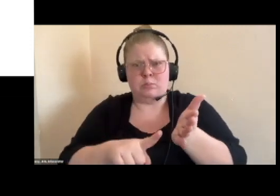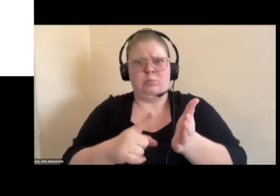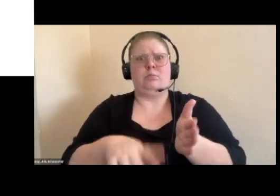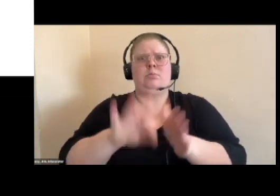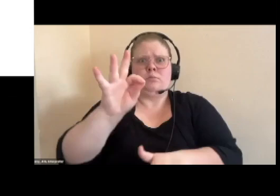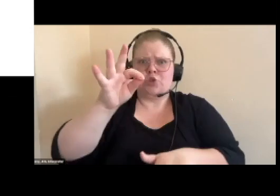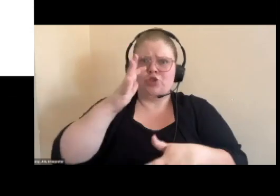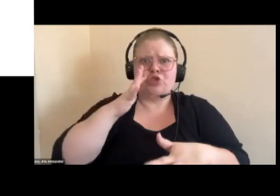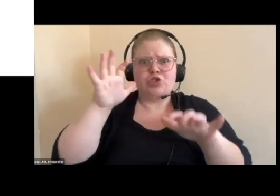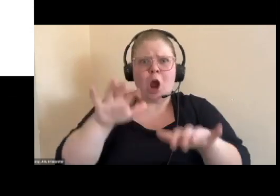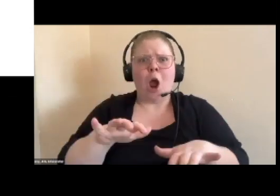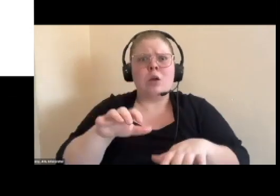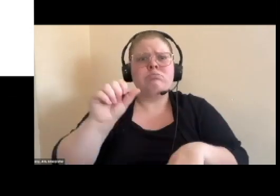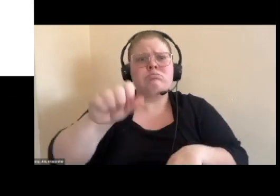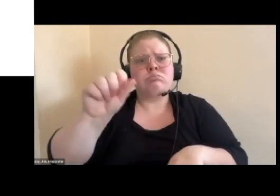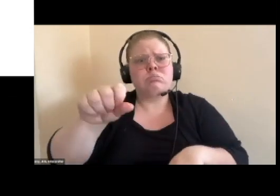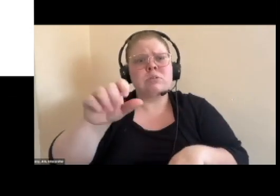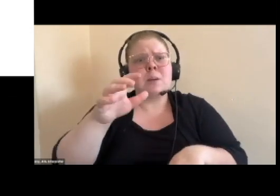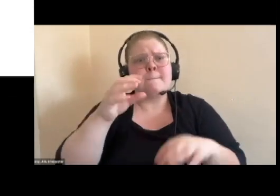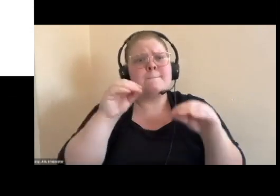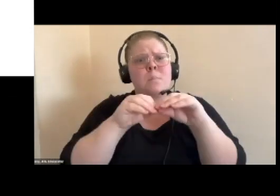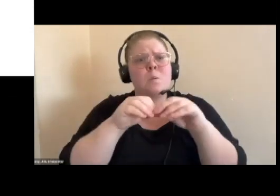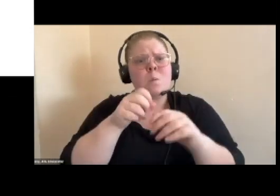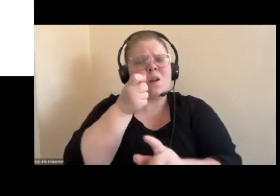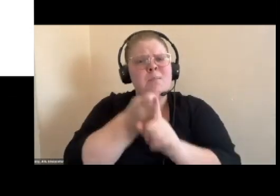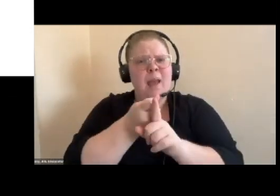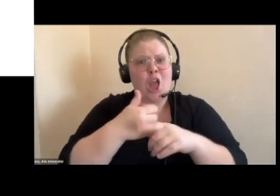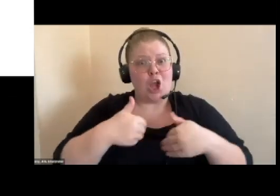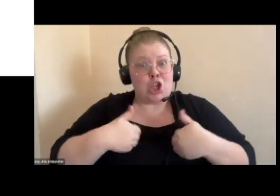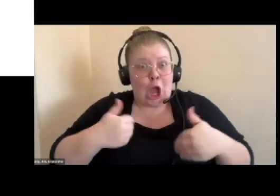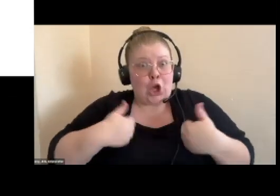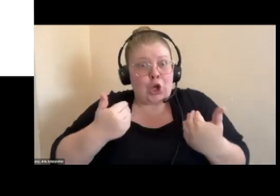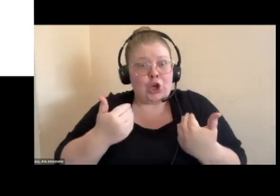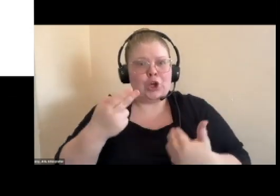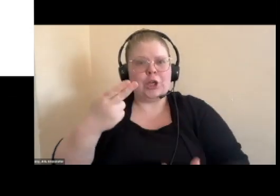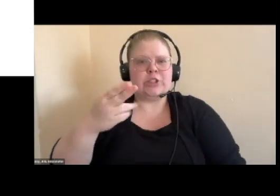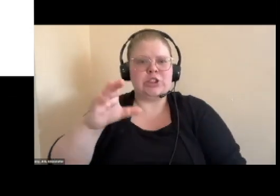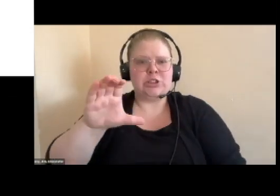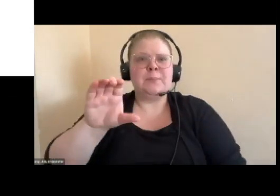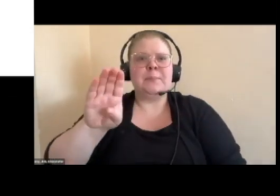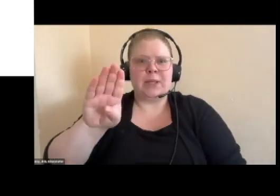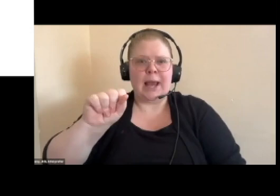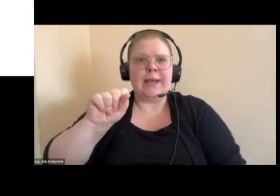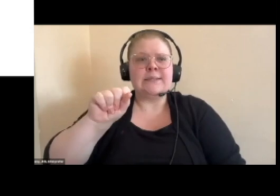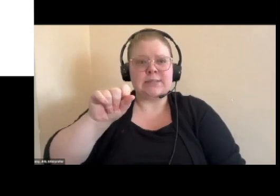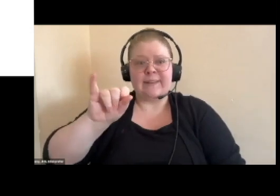the younger Medicaid HCBS recipients of people under 65.